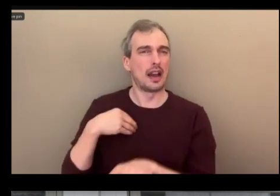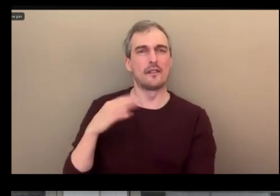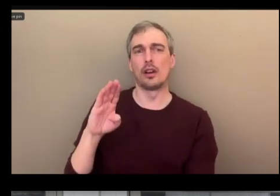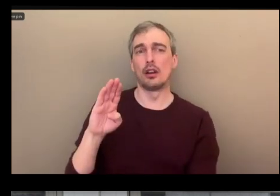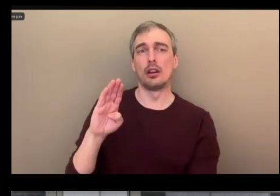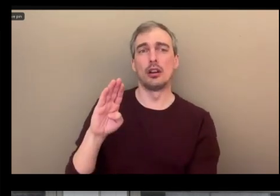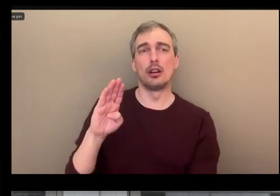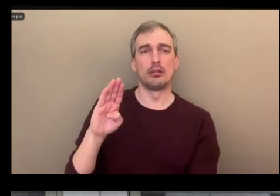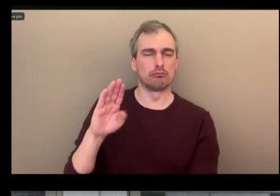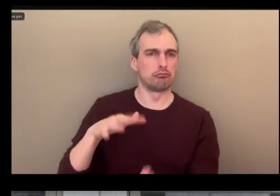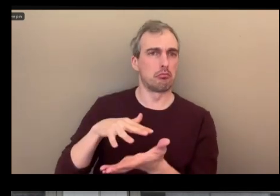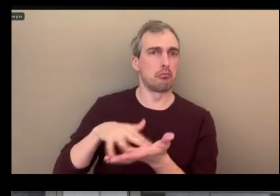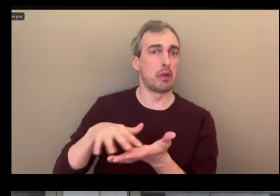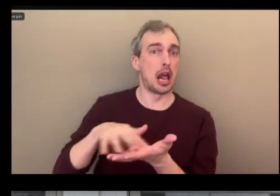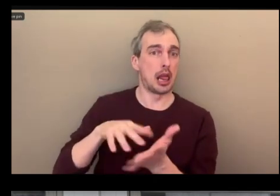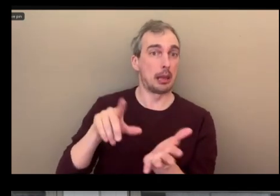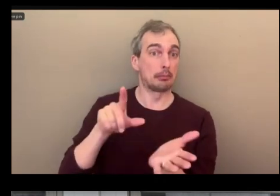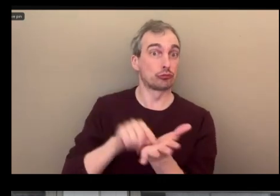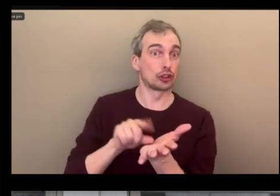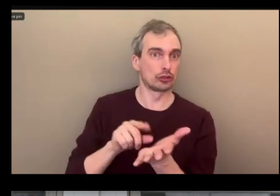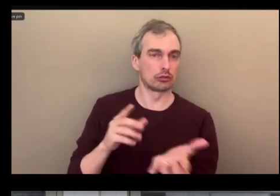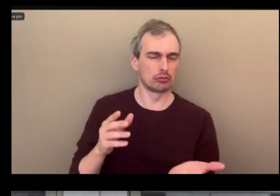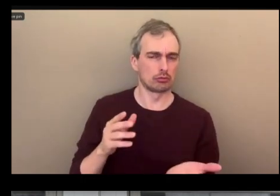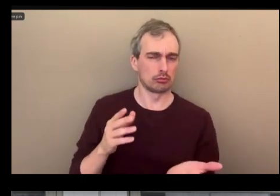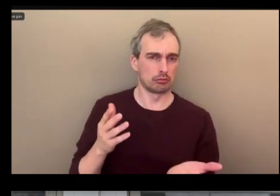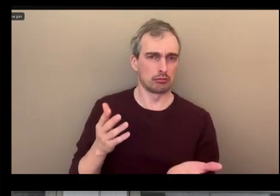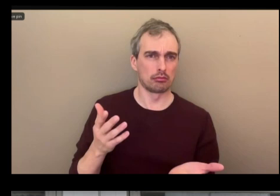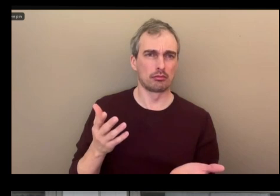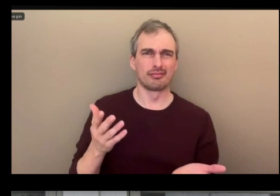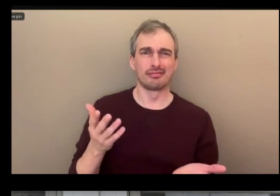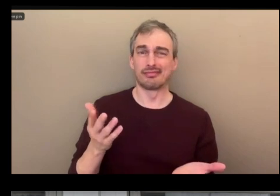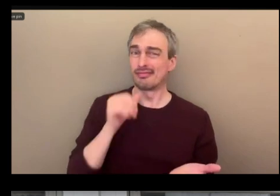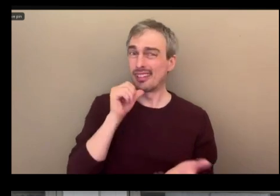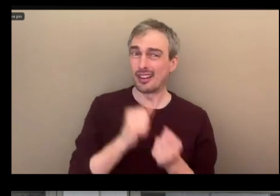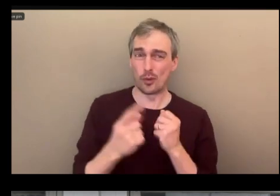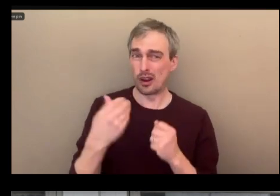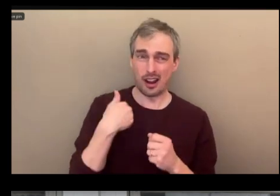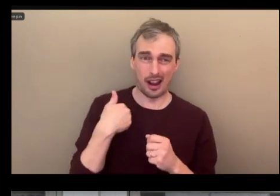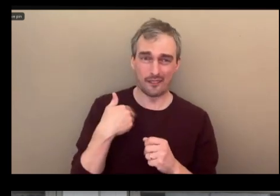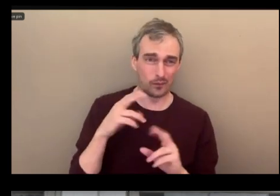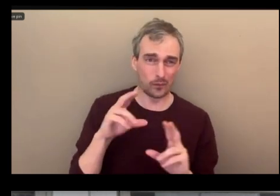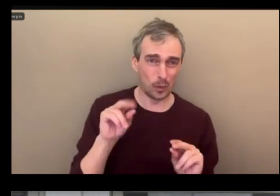Maybe it's only 10% that might use a Braille printer, but hey, why not? Bring it in. Let's understand those experiences.